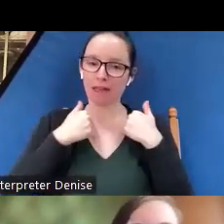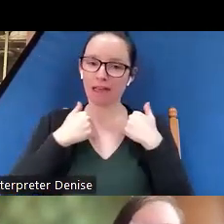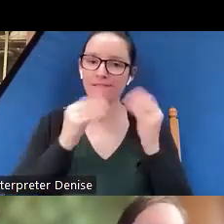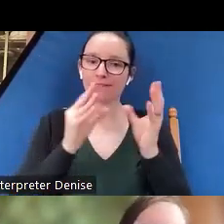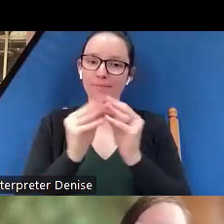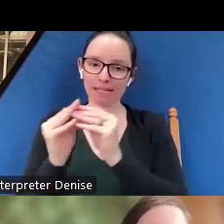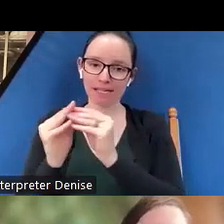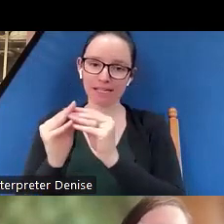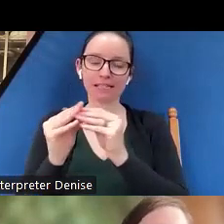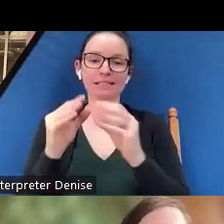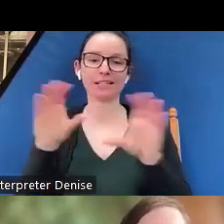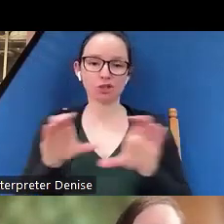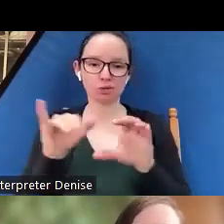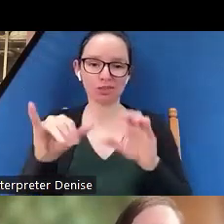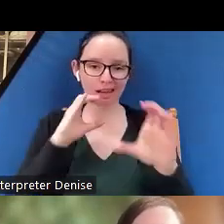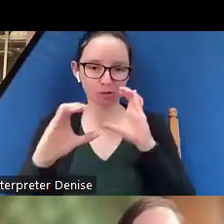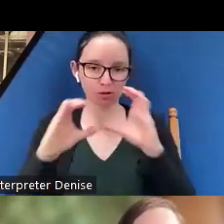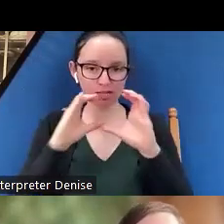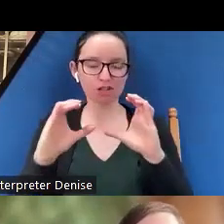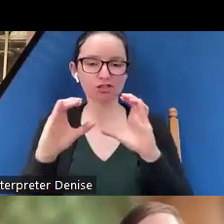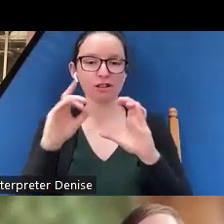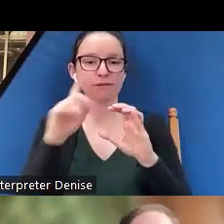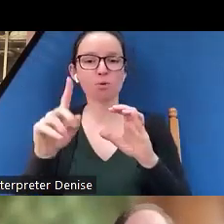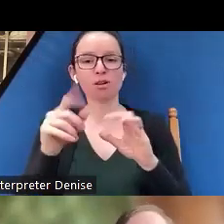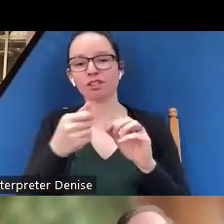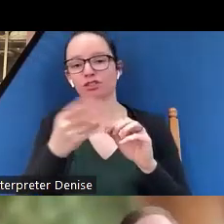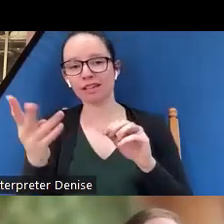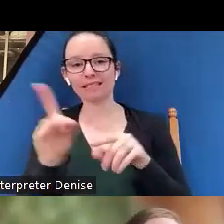transdisciplinary project, making sure that partners are